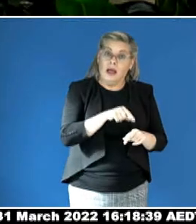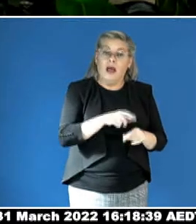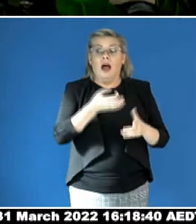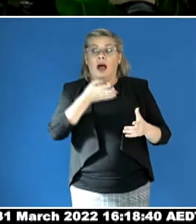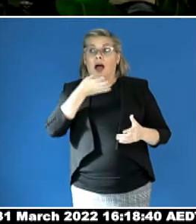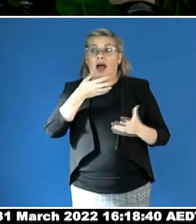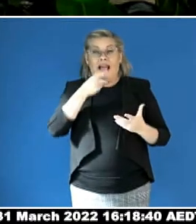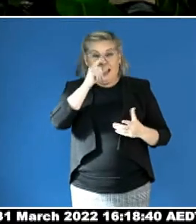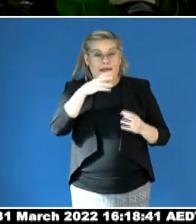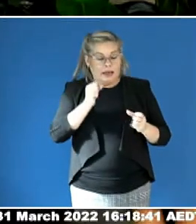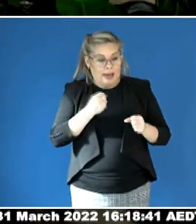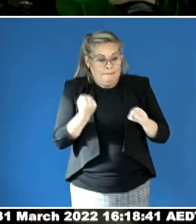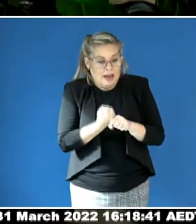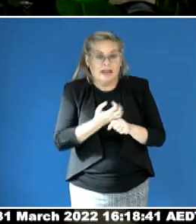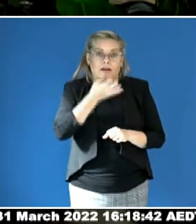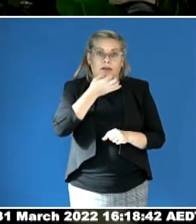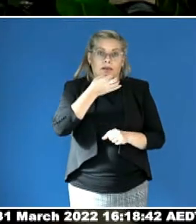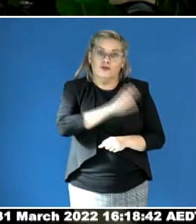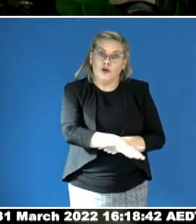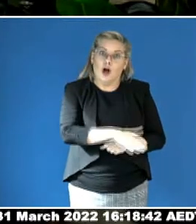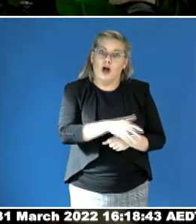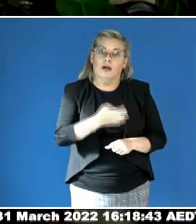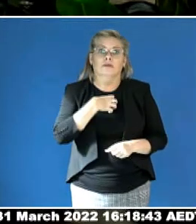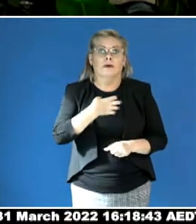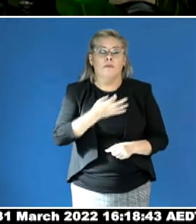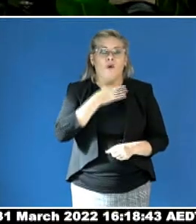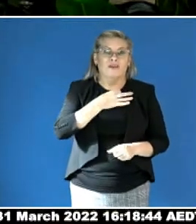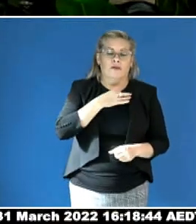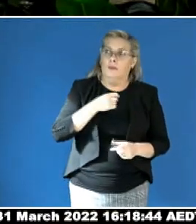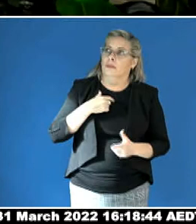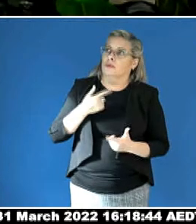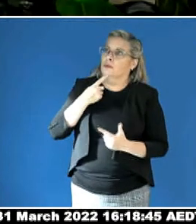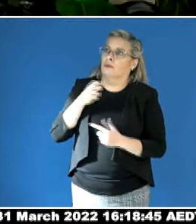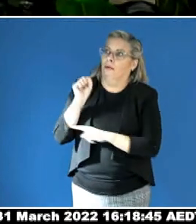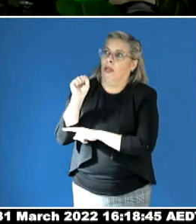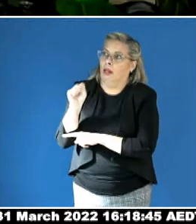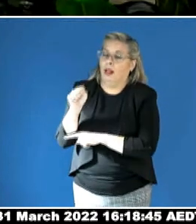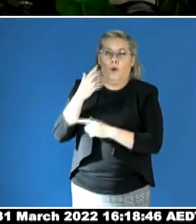So that is taken from a third party source but I do have another direct quote from an